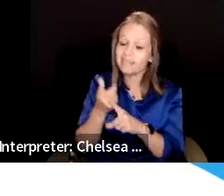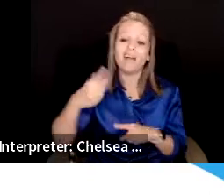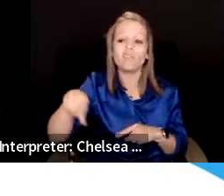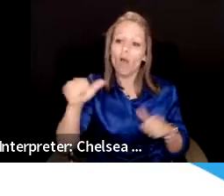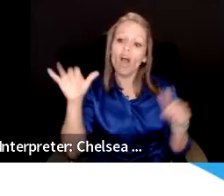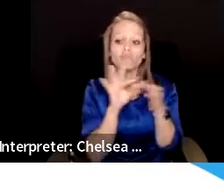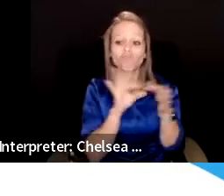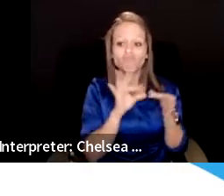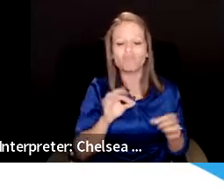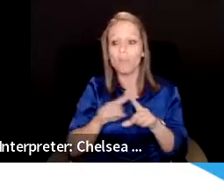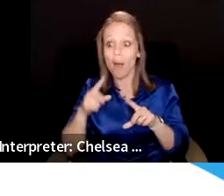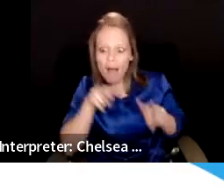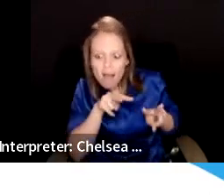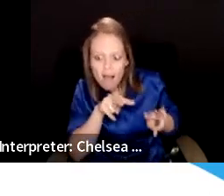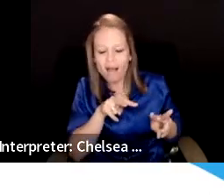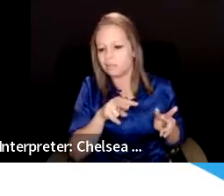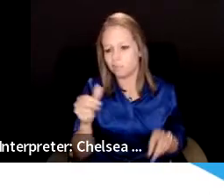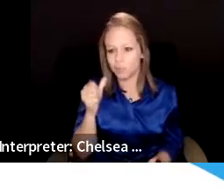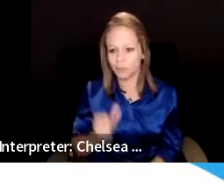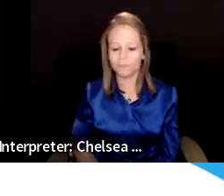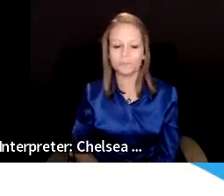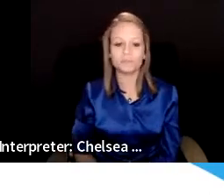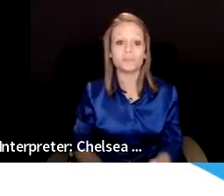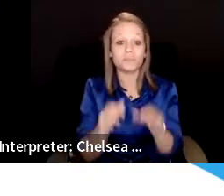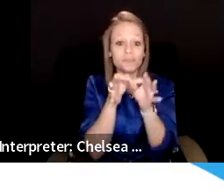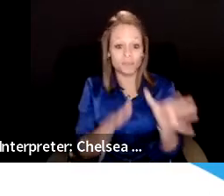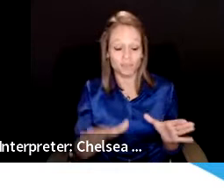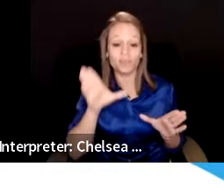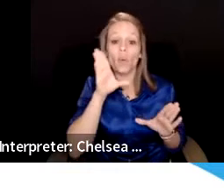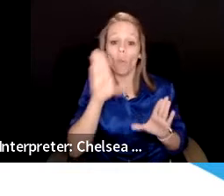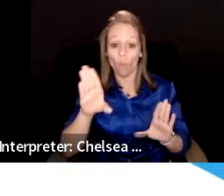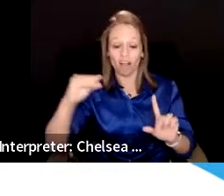but we will not be moderating it as closely. As you can see the interpreters